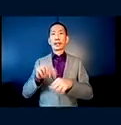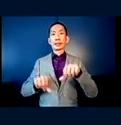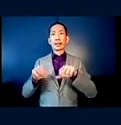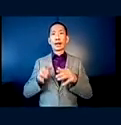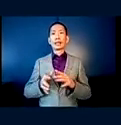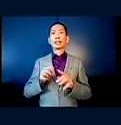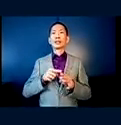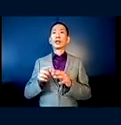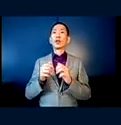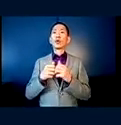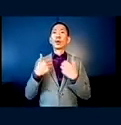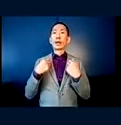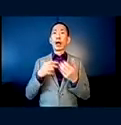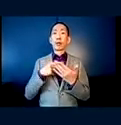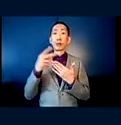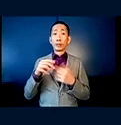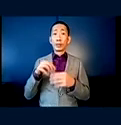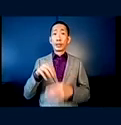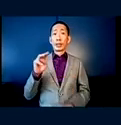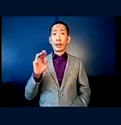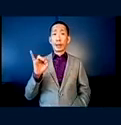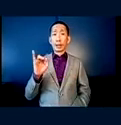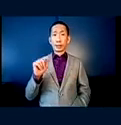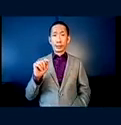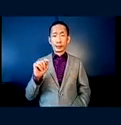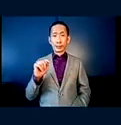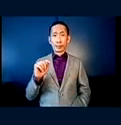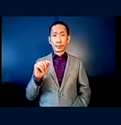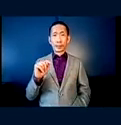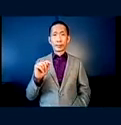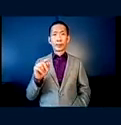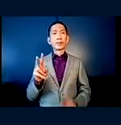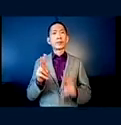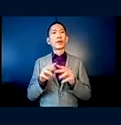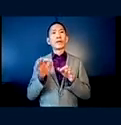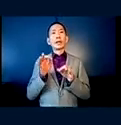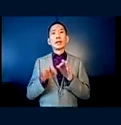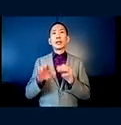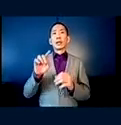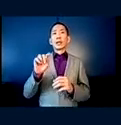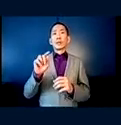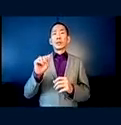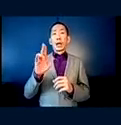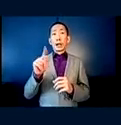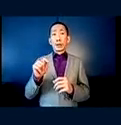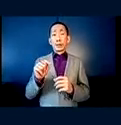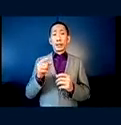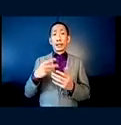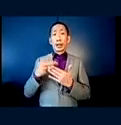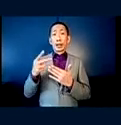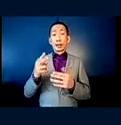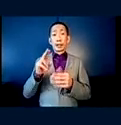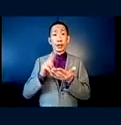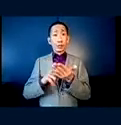WITH TEAM OF DATA SCIENTISTS SPECIALIZING IN HEALTH APPLICATION AT M.I.T. SO THIS WAS VERY SIMPLE TABLET